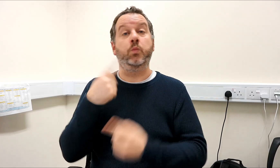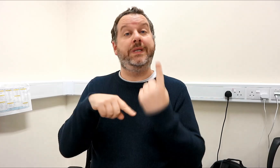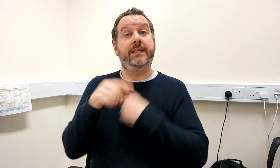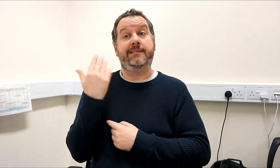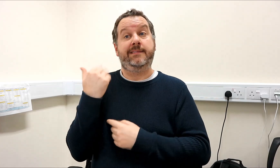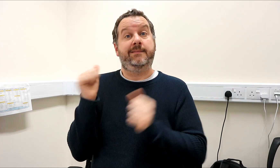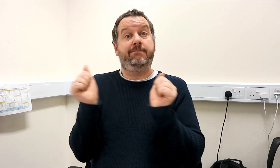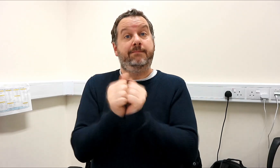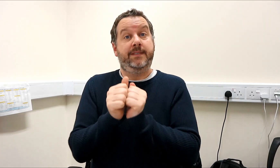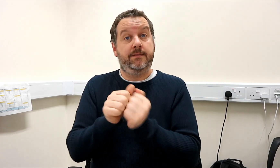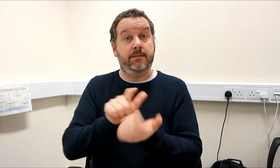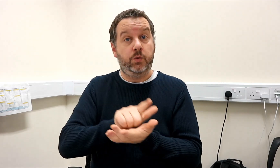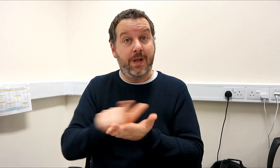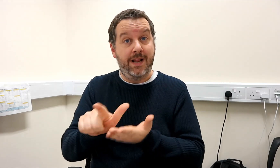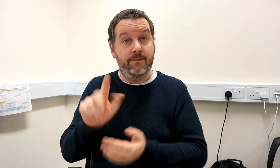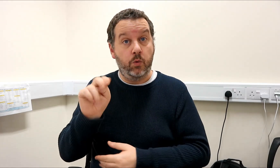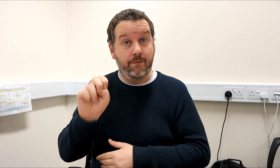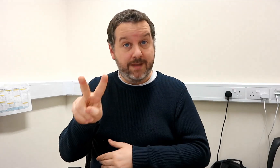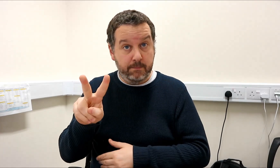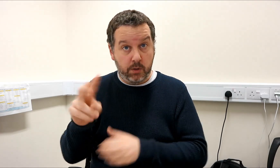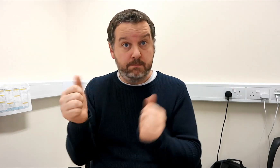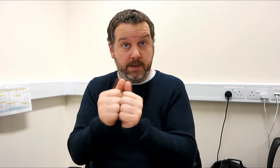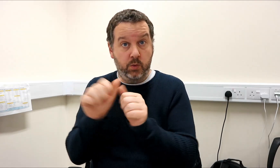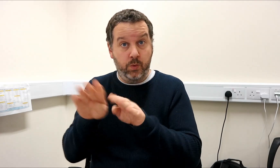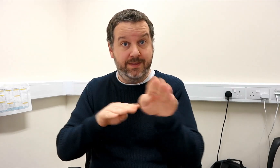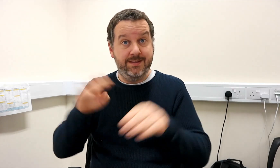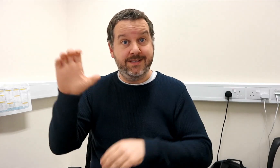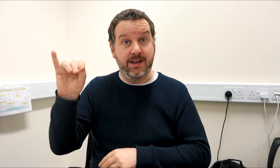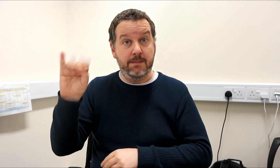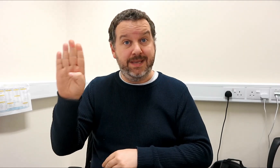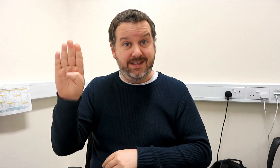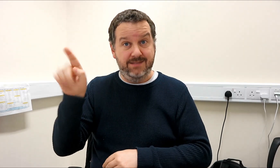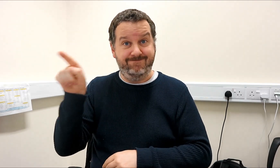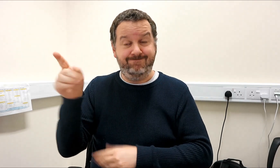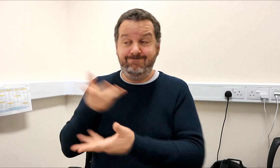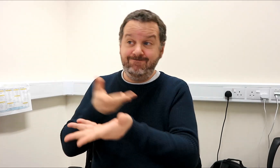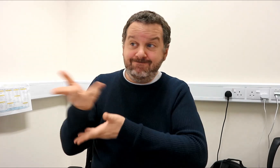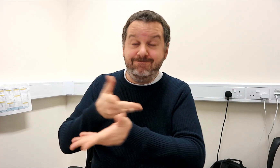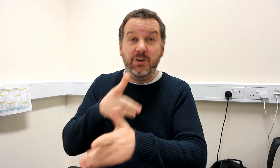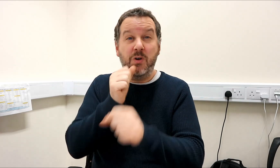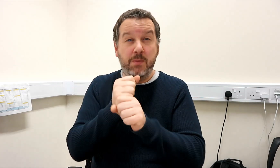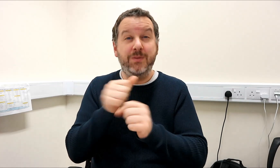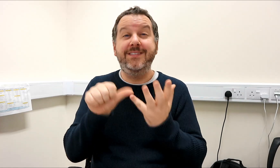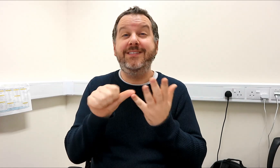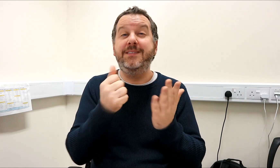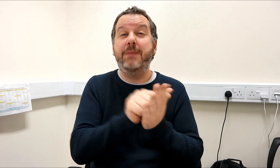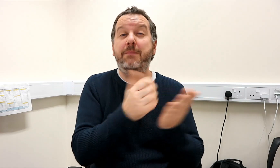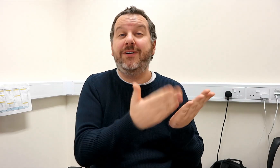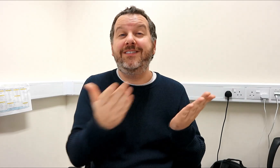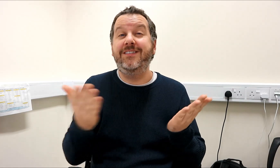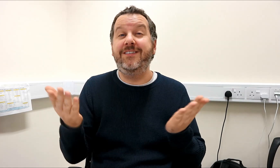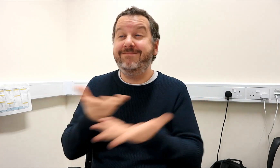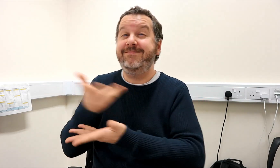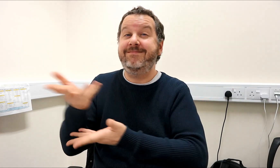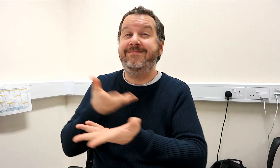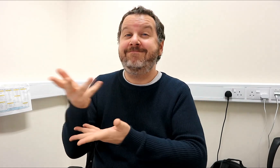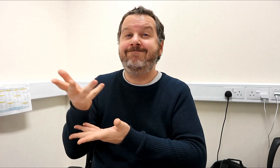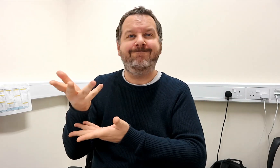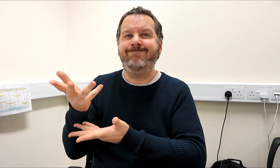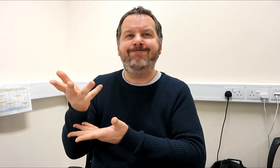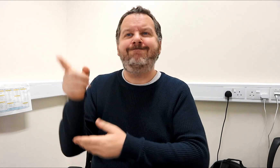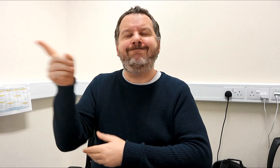We met with CIB on the 12th November and the papers were discussed.